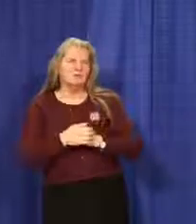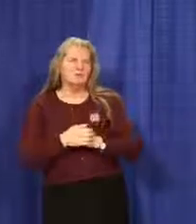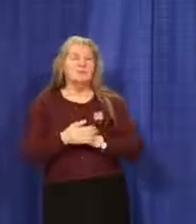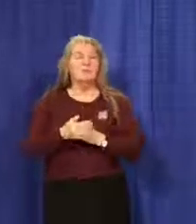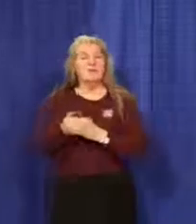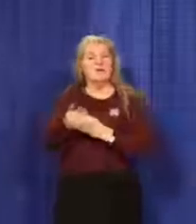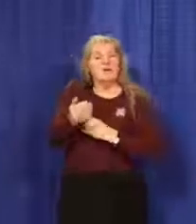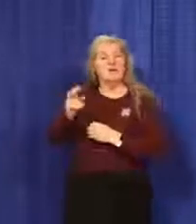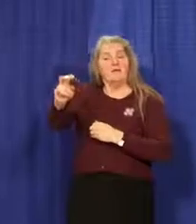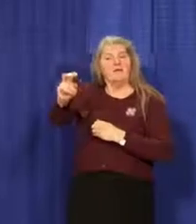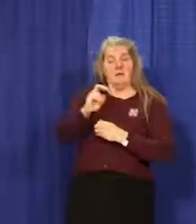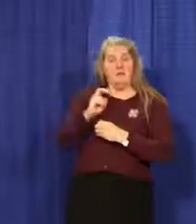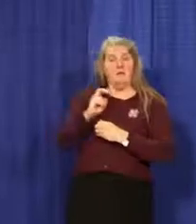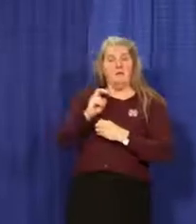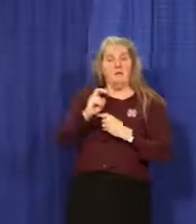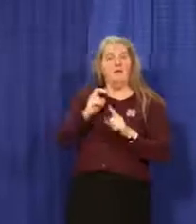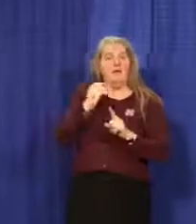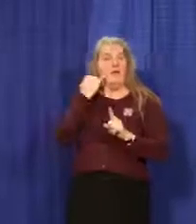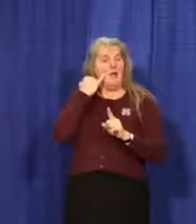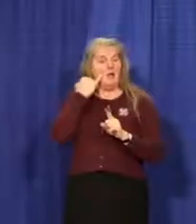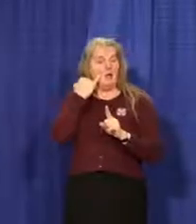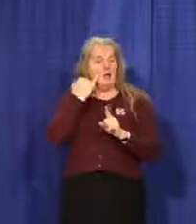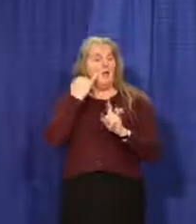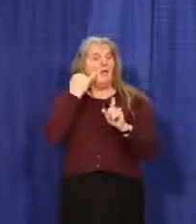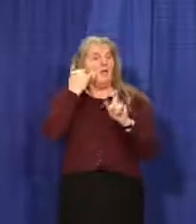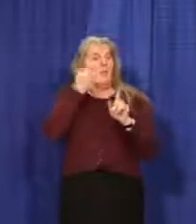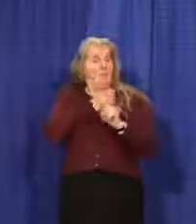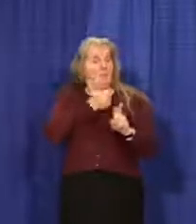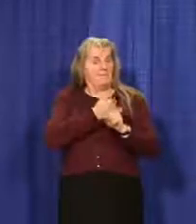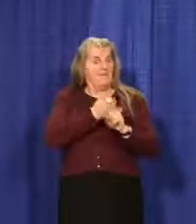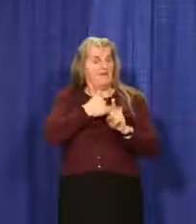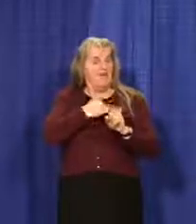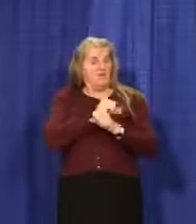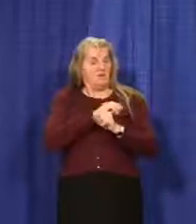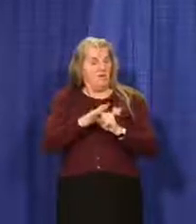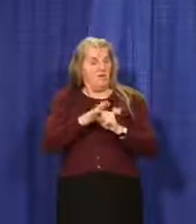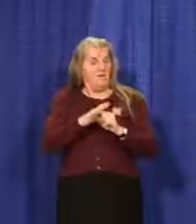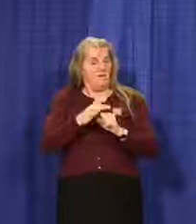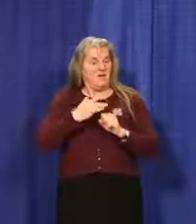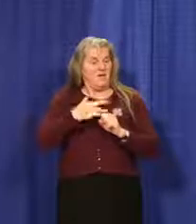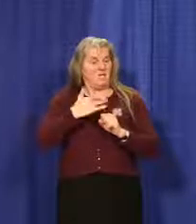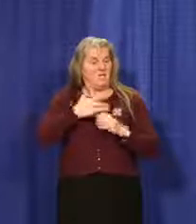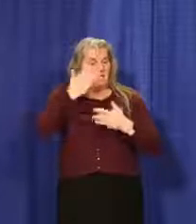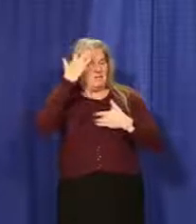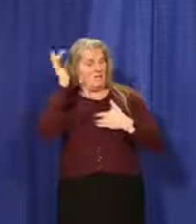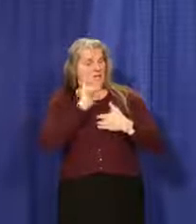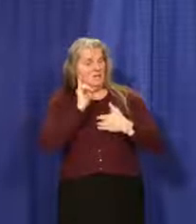Regardless of the reason for travel, however, individuals with COVID-19 symptoms are not